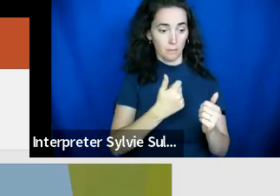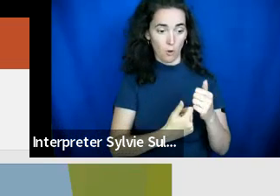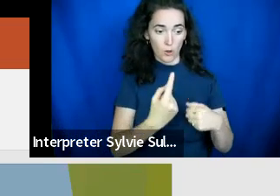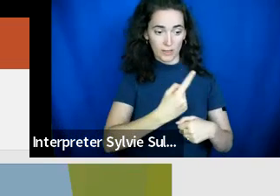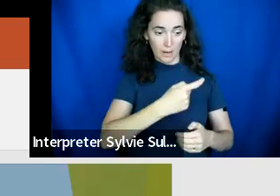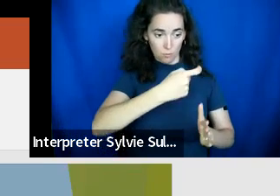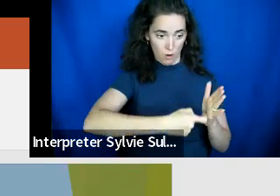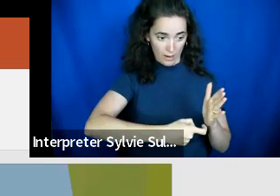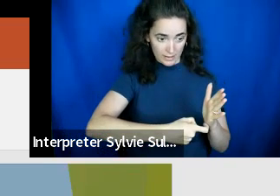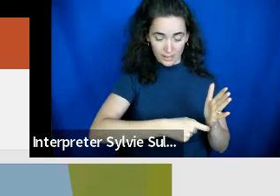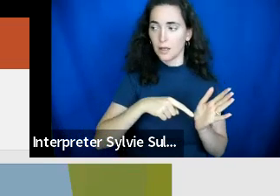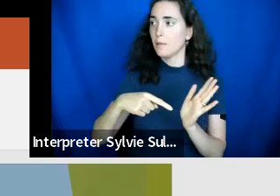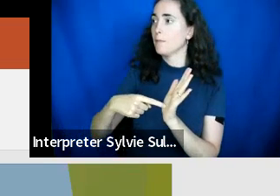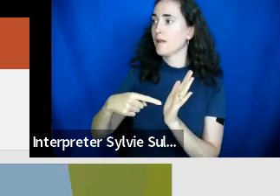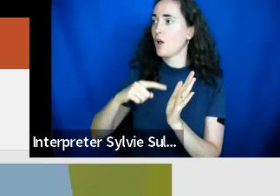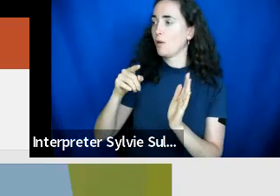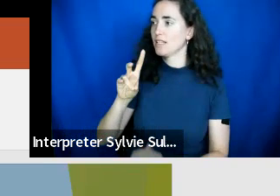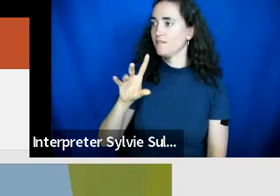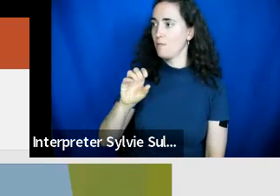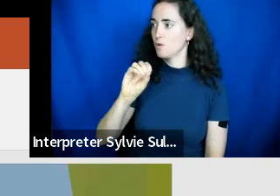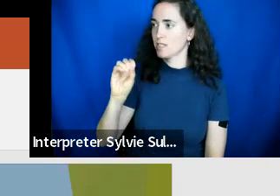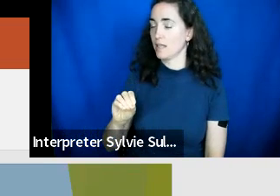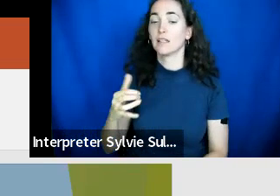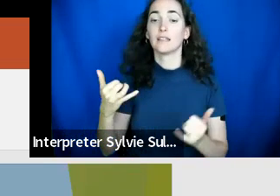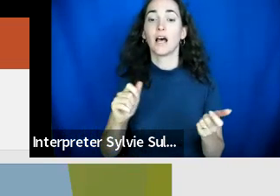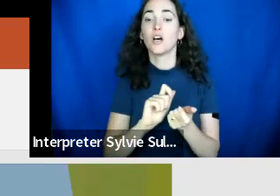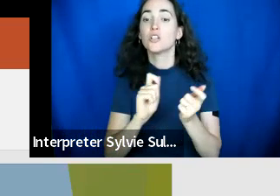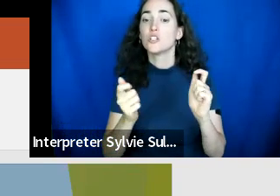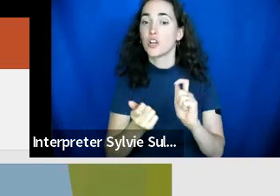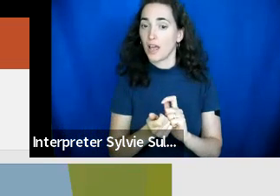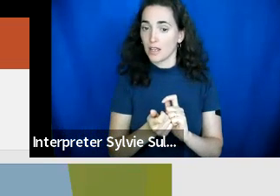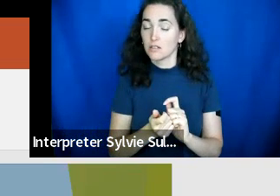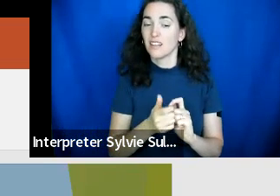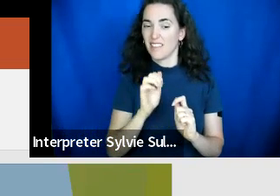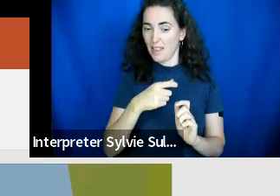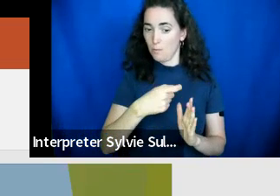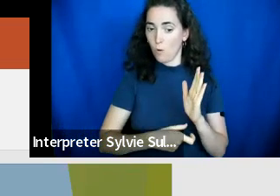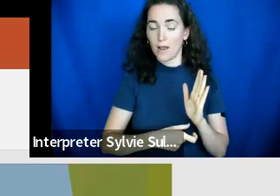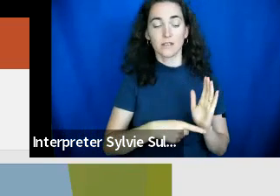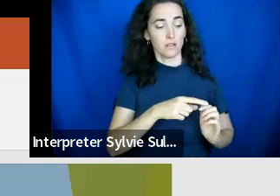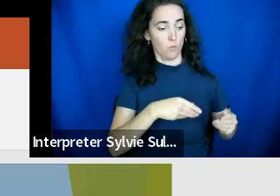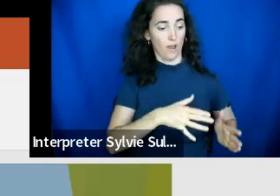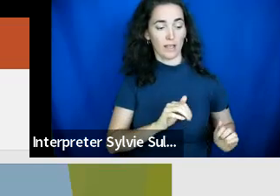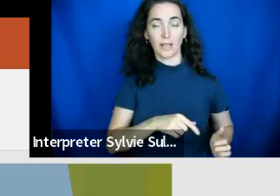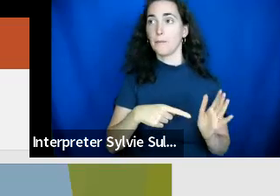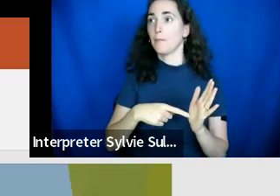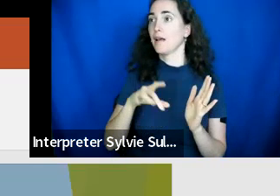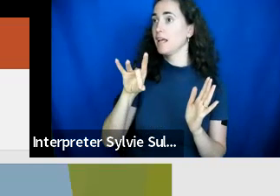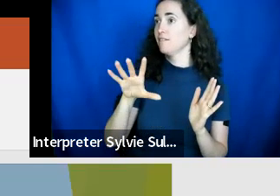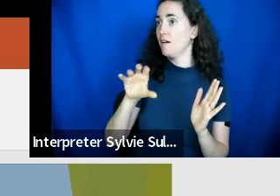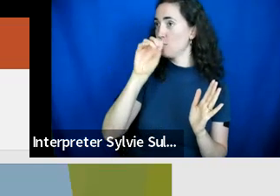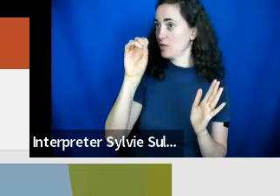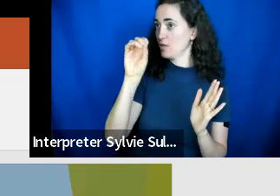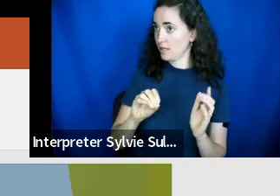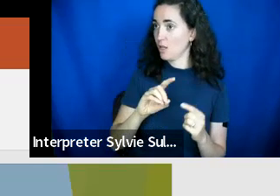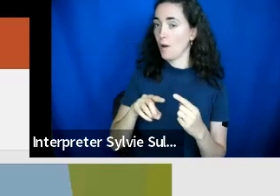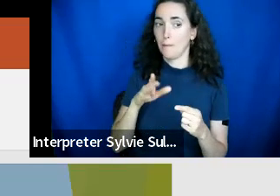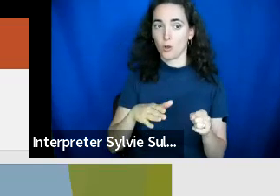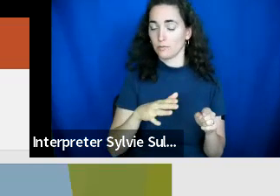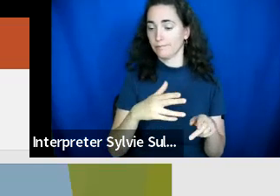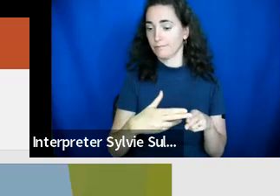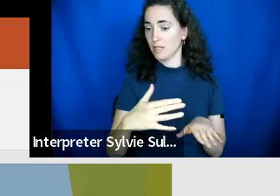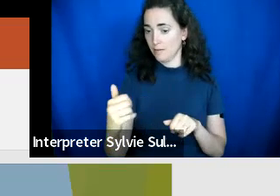There was a change that will now allow the provider to build 85% of the purdium when a person is on on leave.